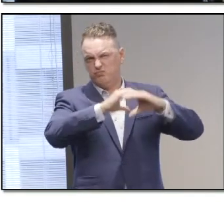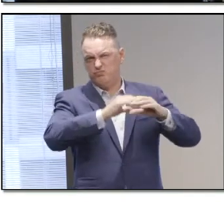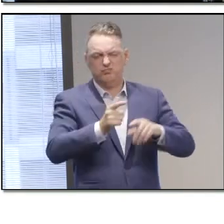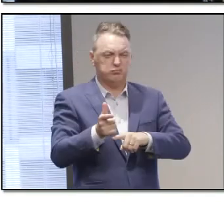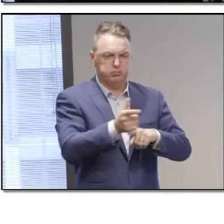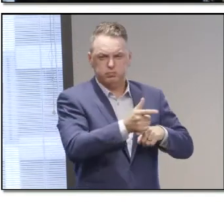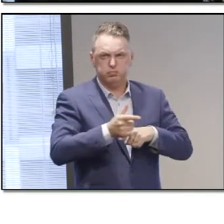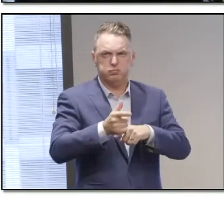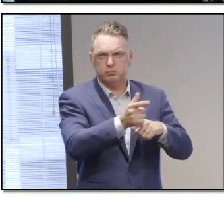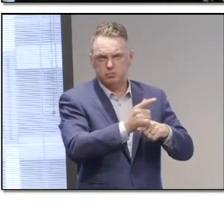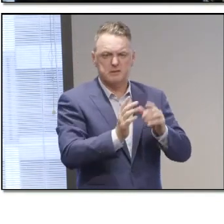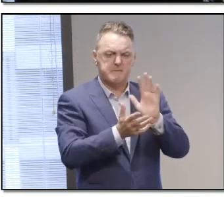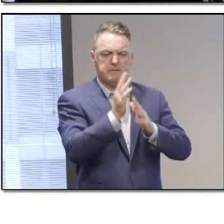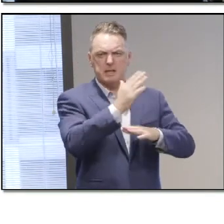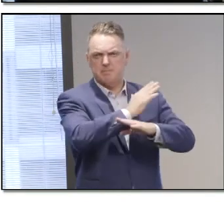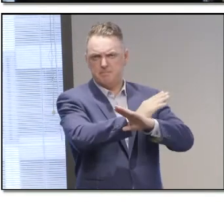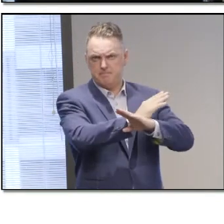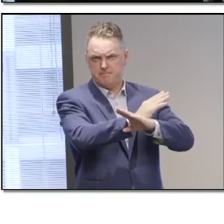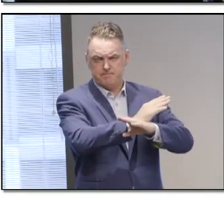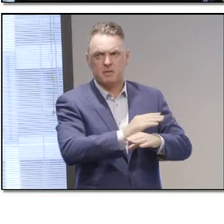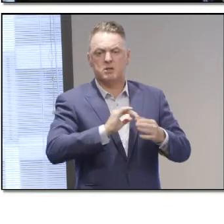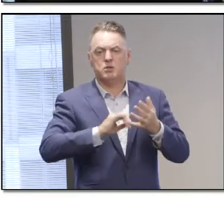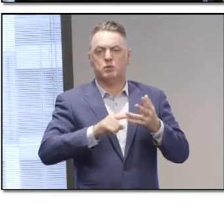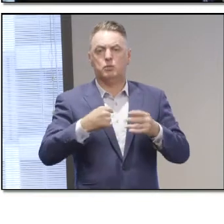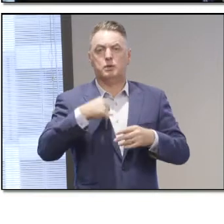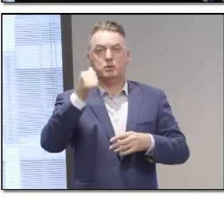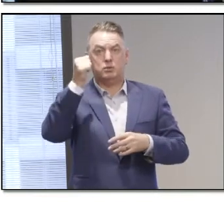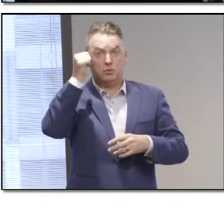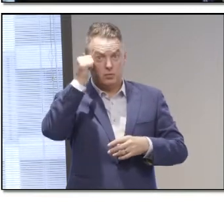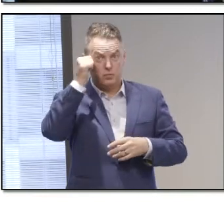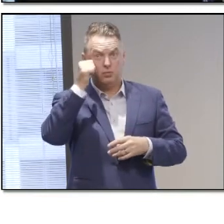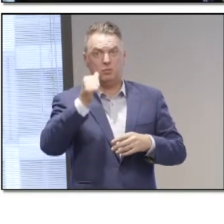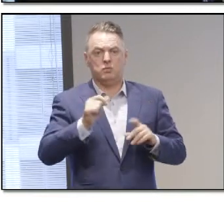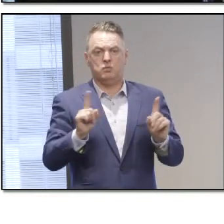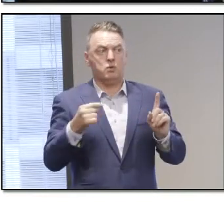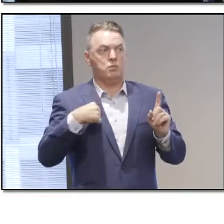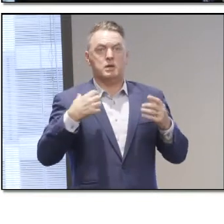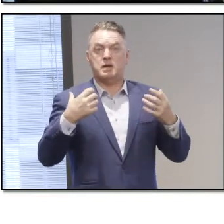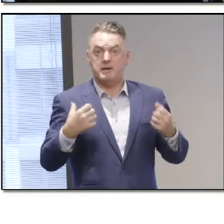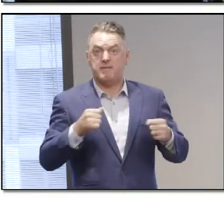bromide flame retardants, and that's so we get an idea of what we actually have in the environment